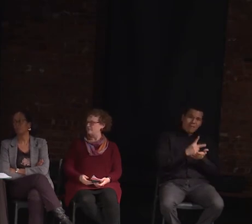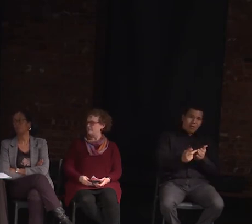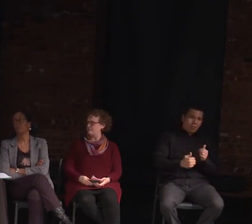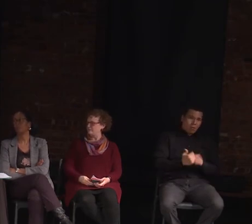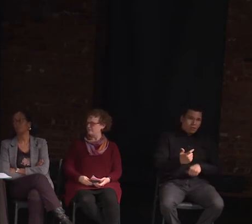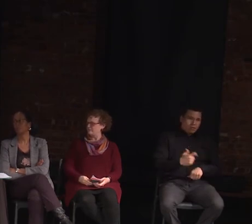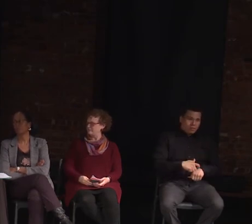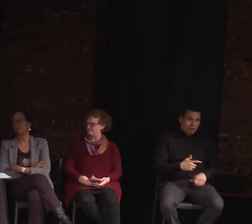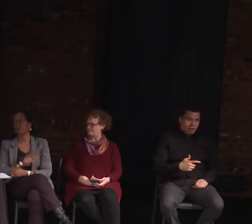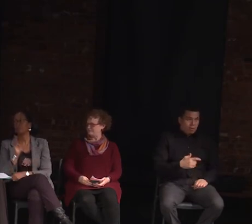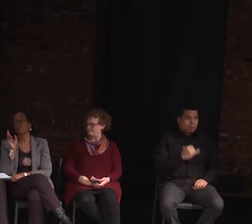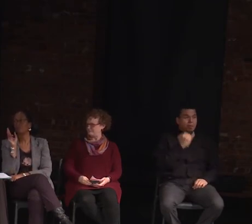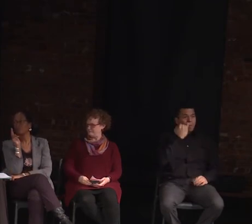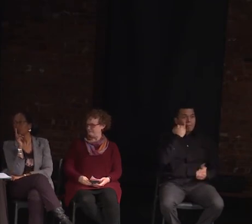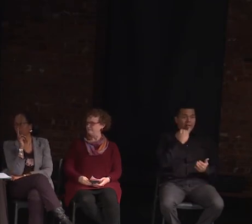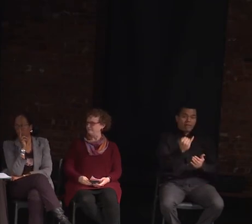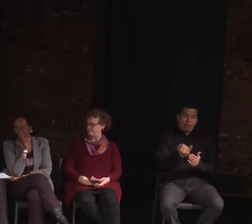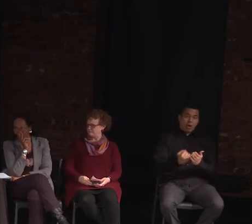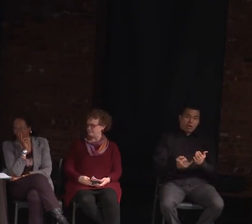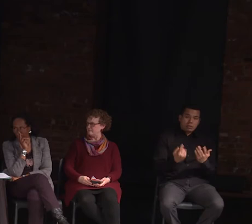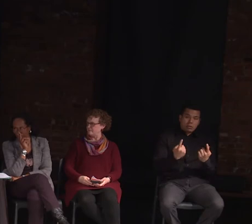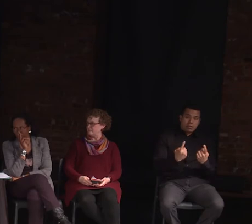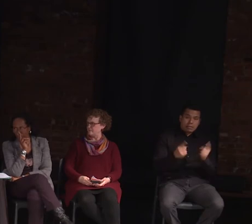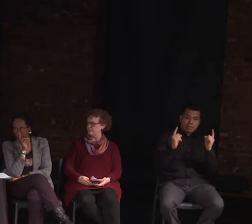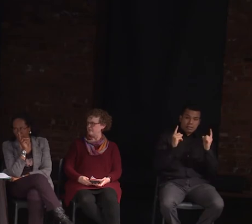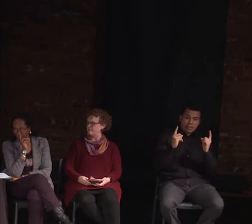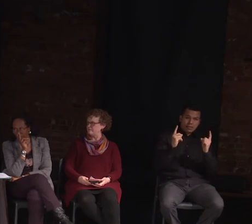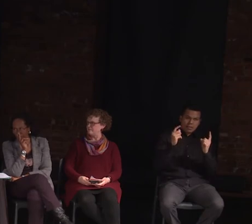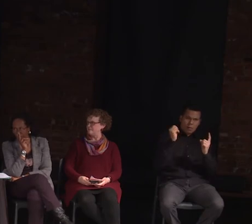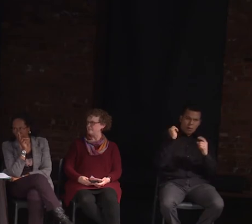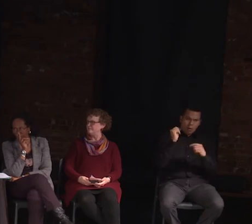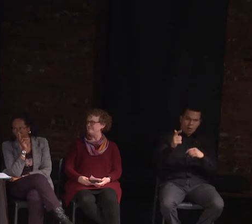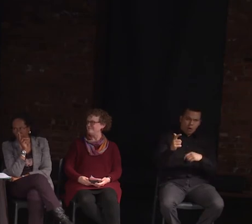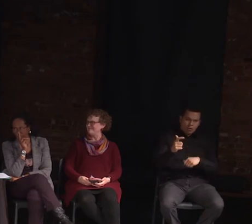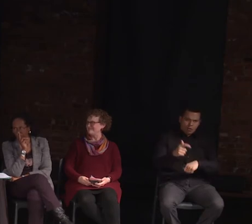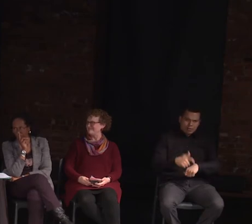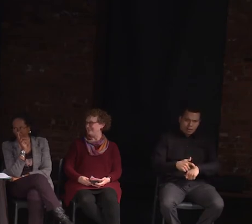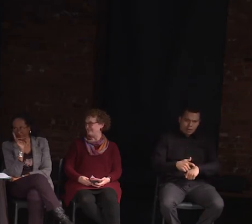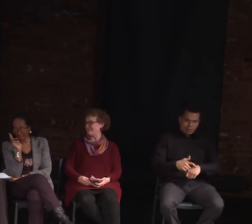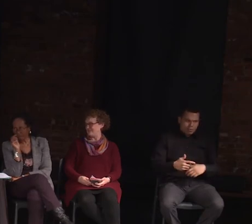When the arts succeed all of the time, that's a huge endorsement.